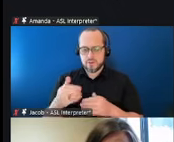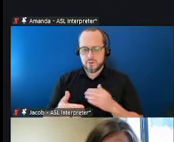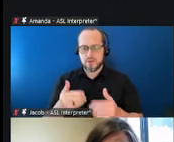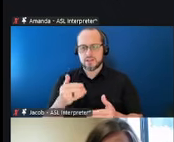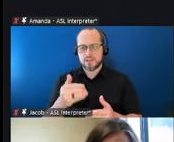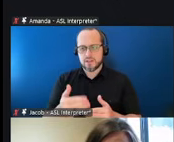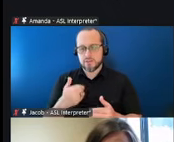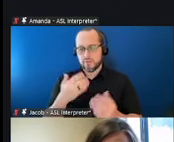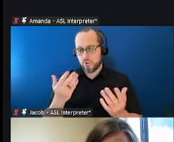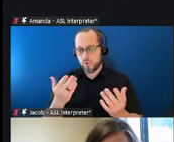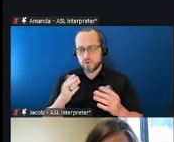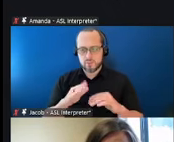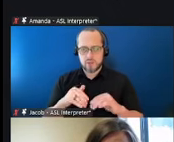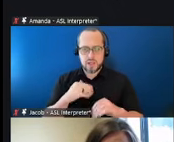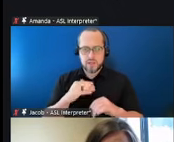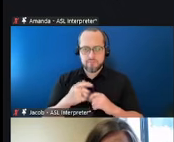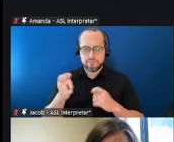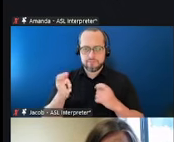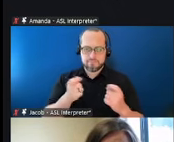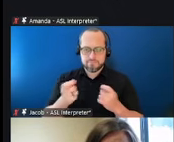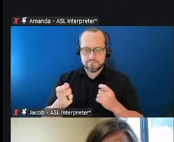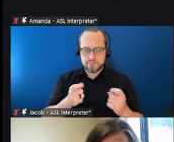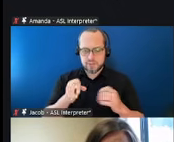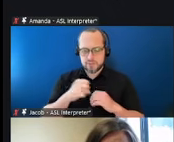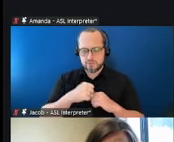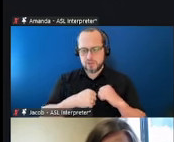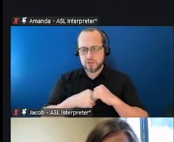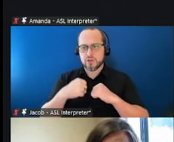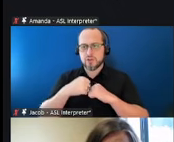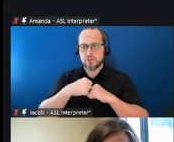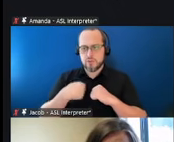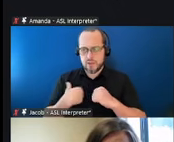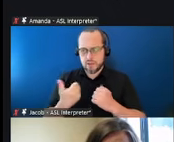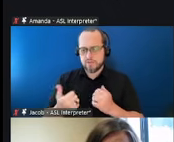We of course will have a governance structure where we will have a network council that will